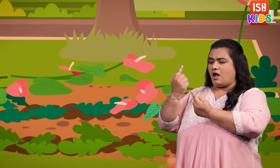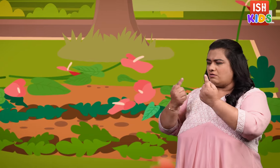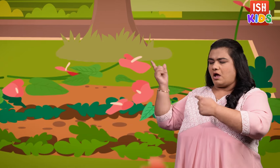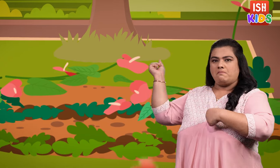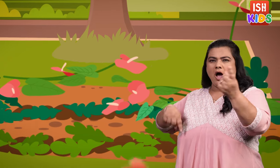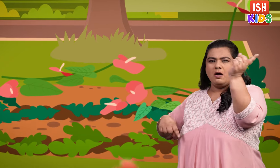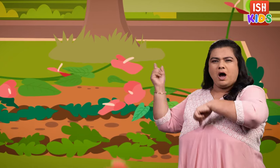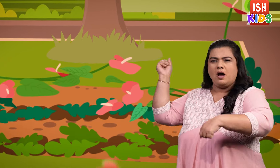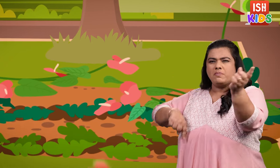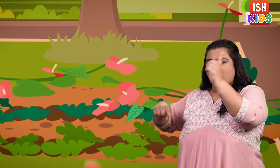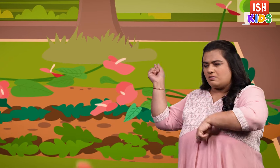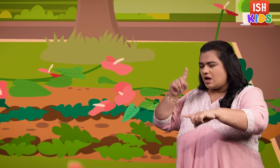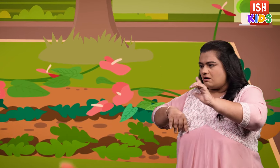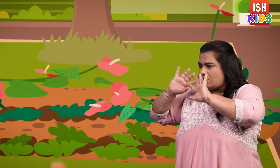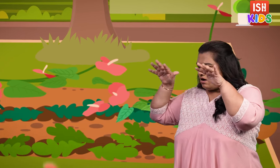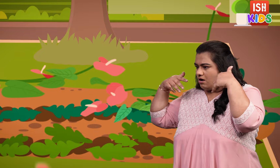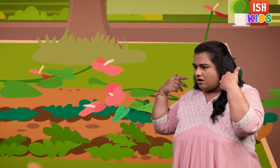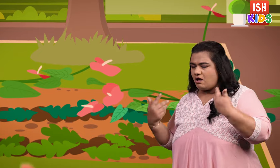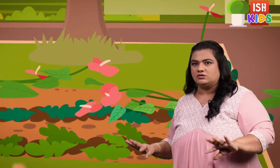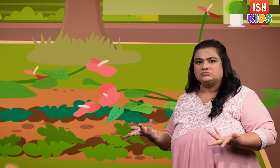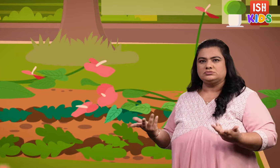All the plants were uprooted and scattered on the ground.